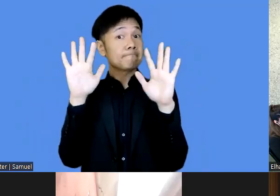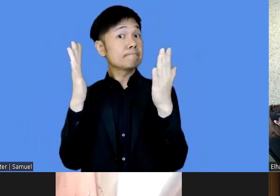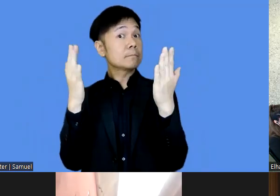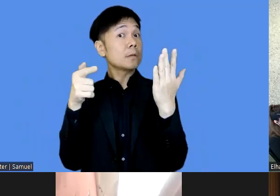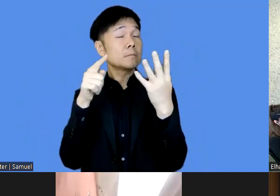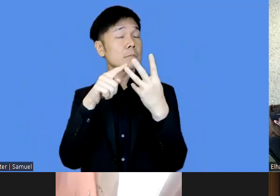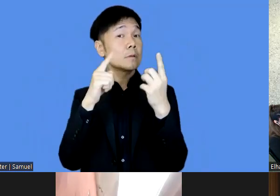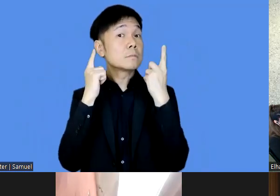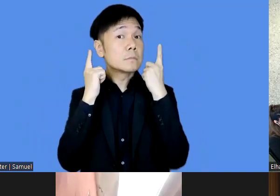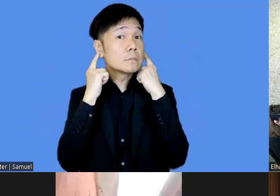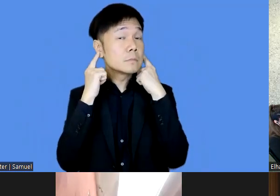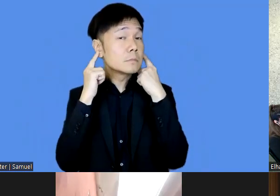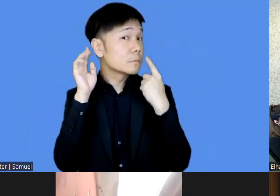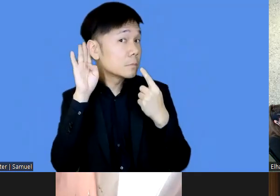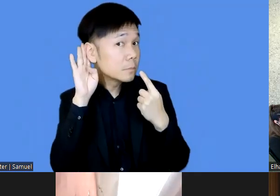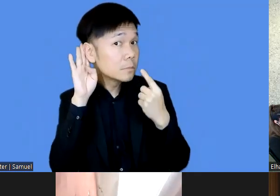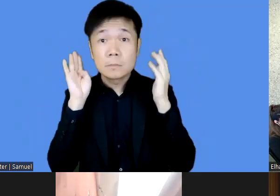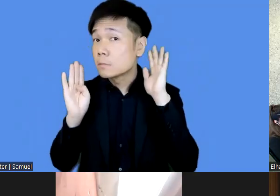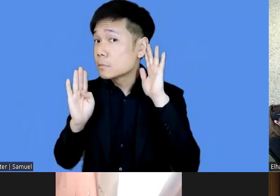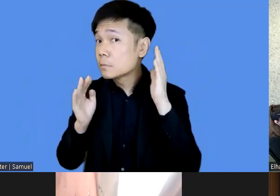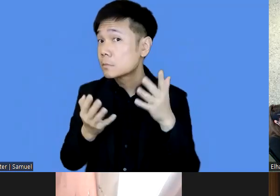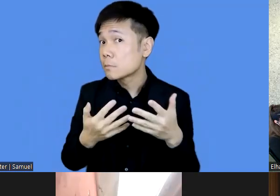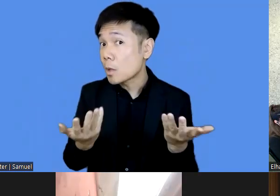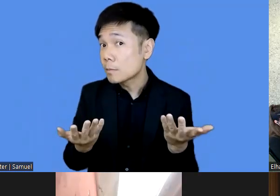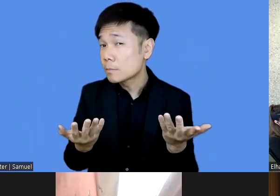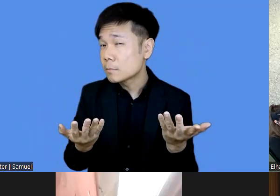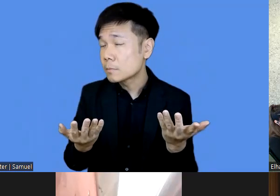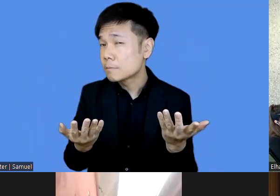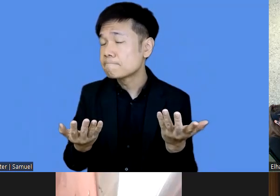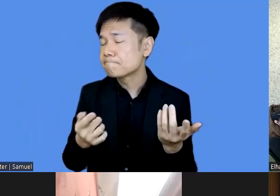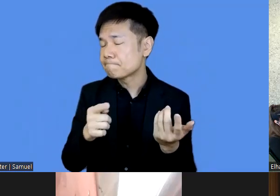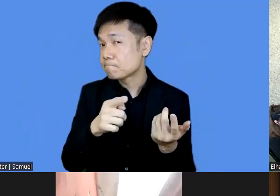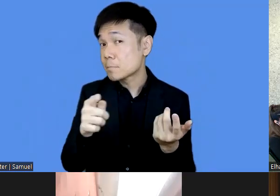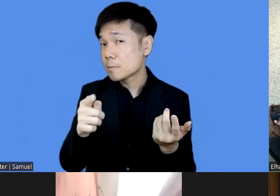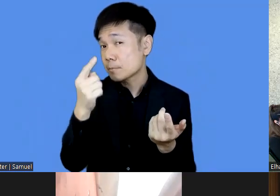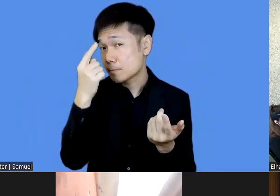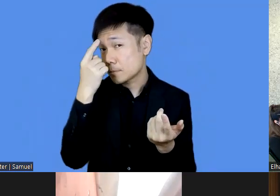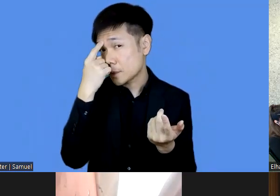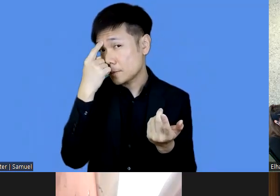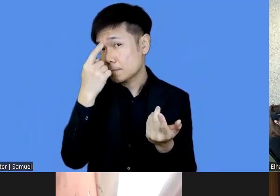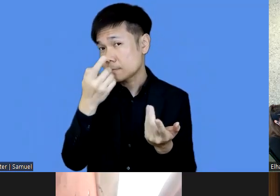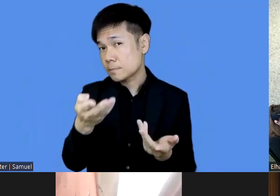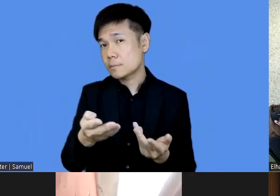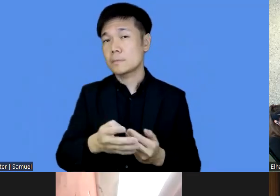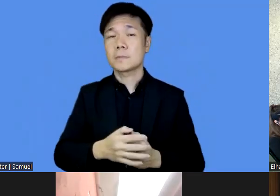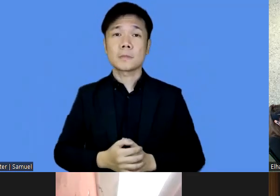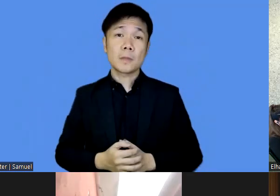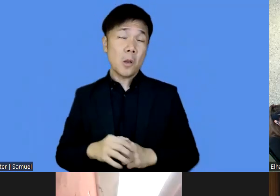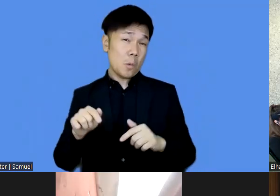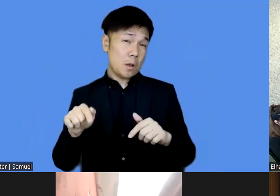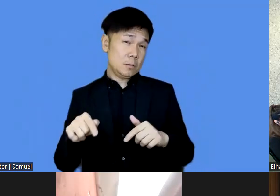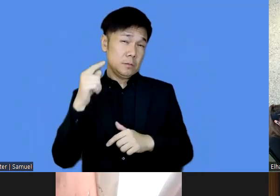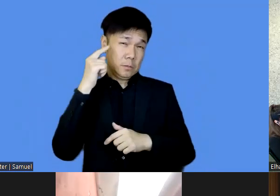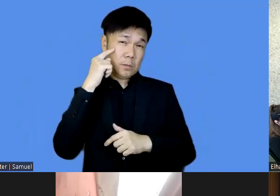I pose these questions in the context of the crisis, these questions in the crisis context